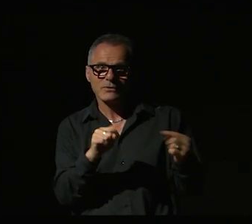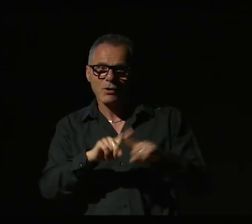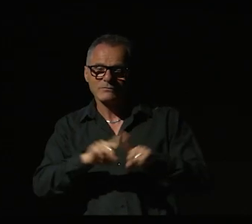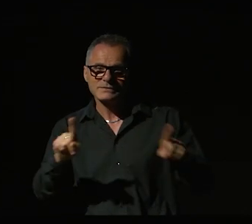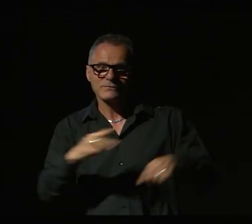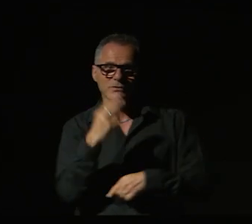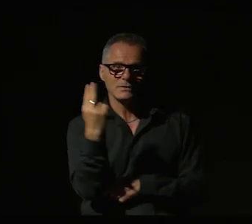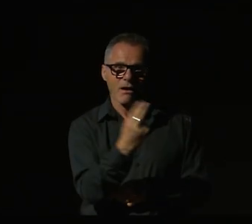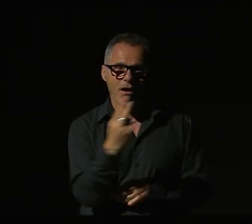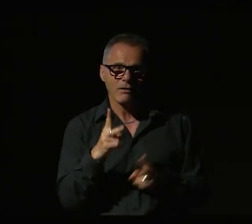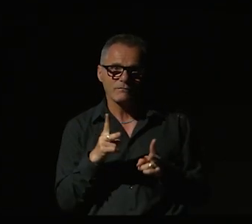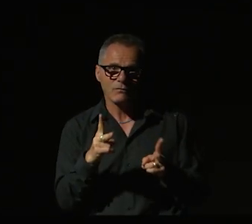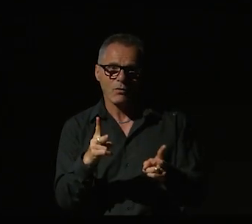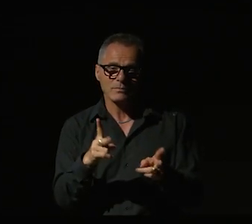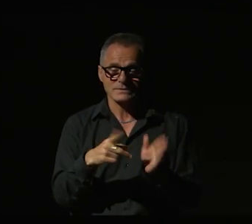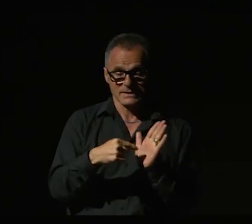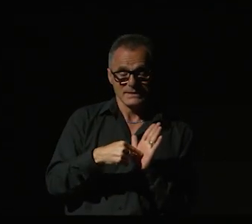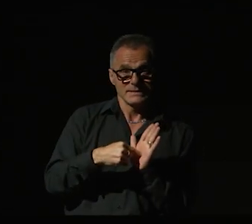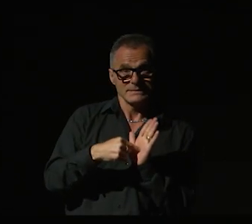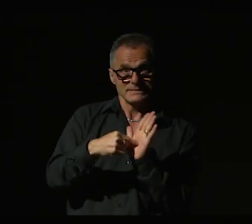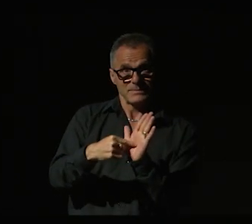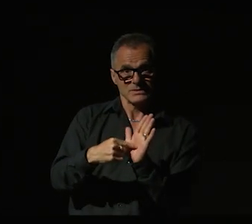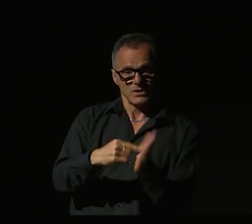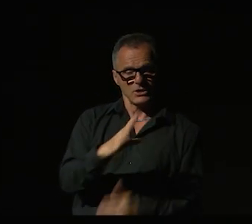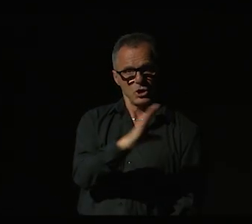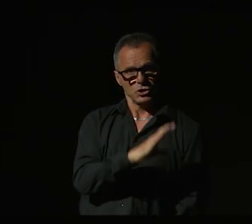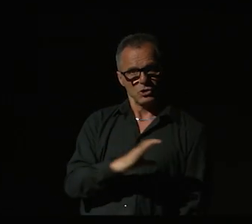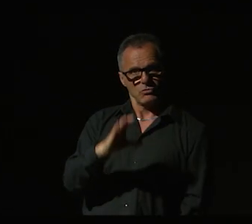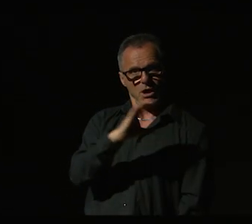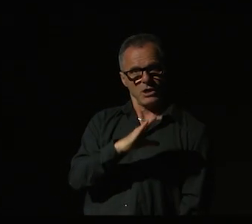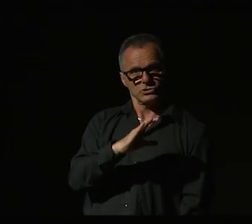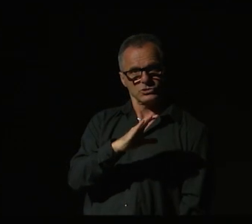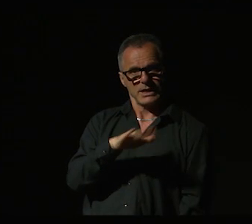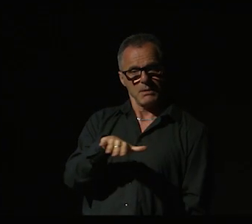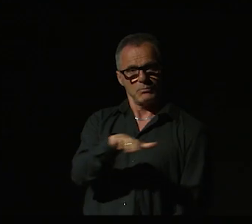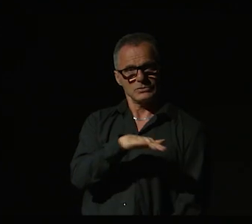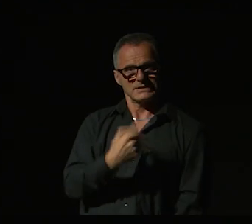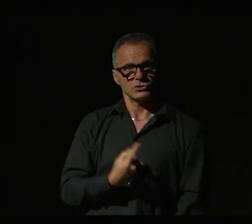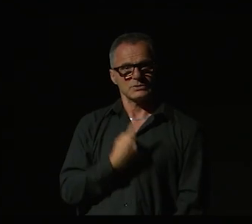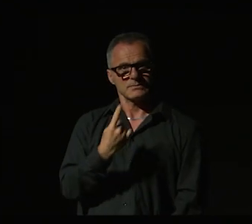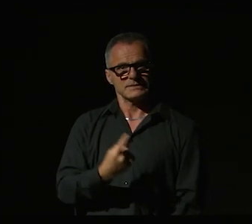and demonstrates how the Carracci positioned themselves as heirs to the Classical tradition.